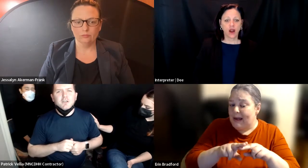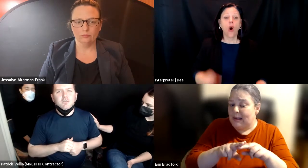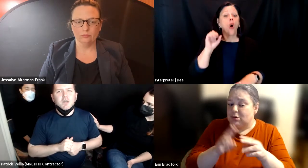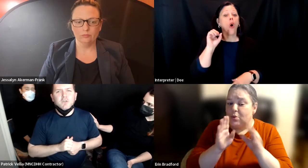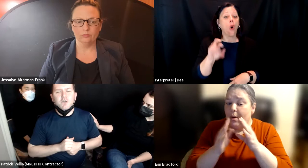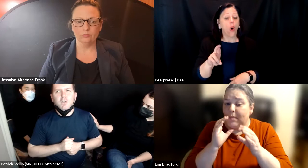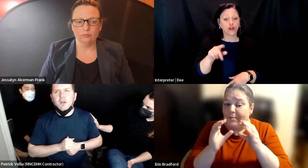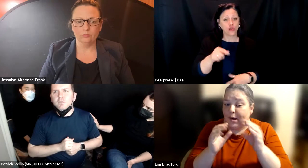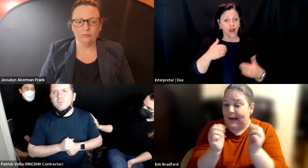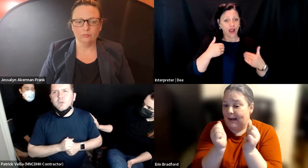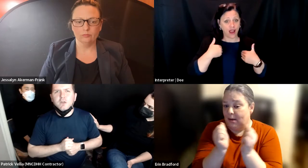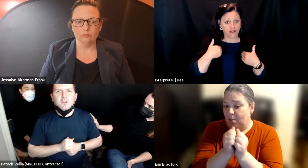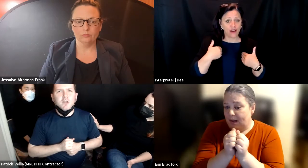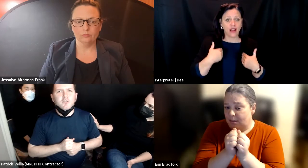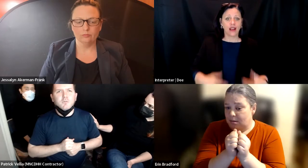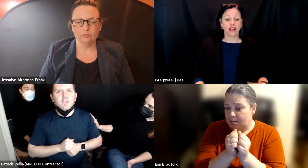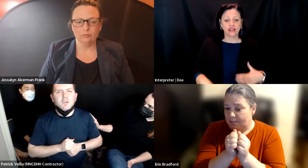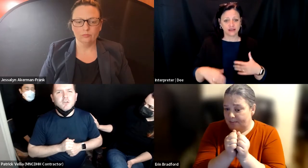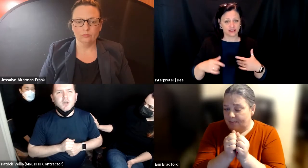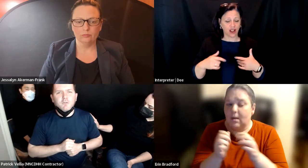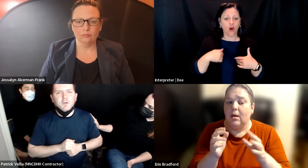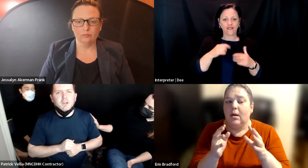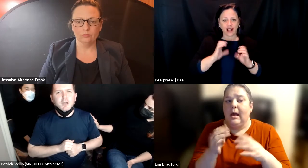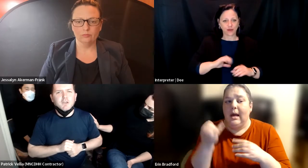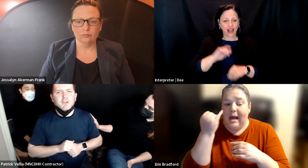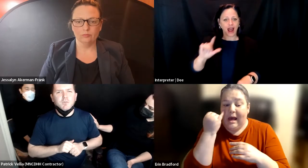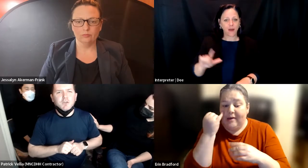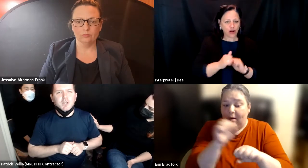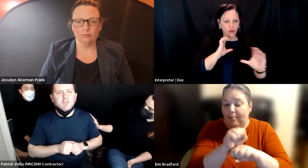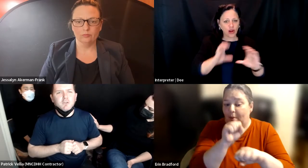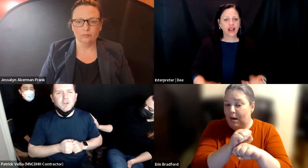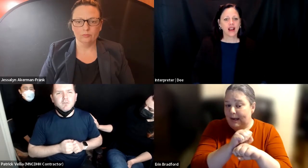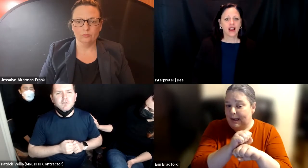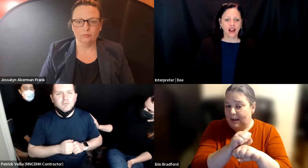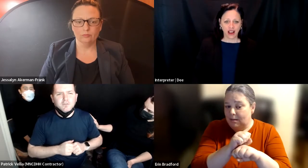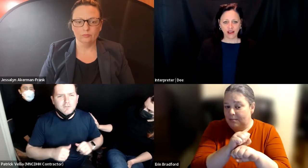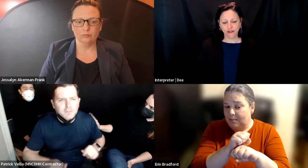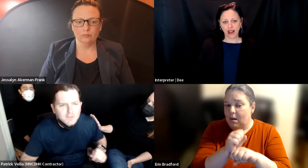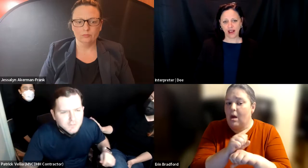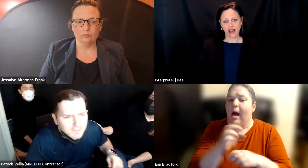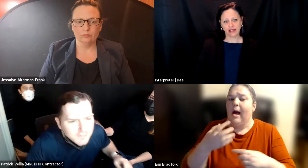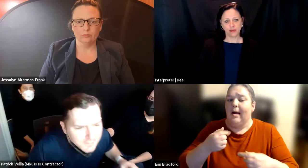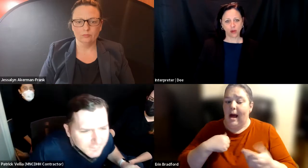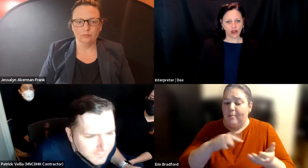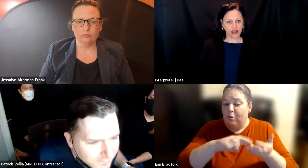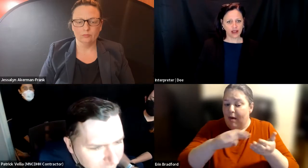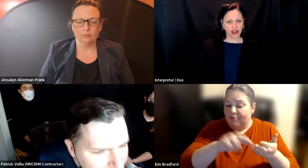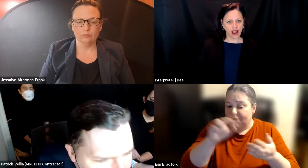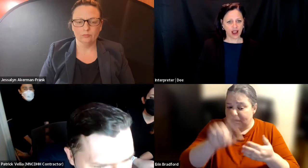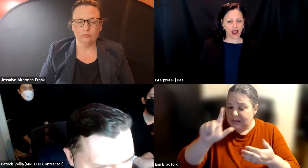Like you go to a restaurant, how do you communicate with the cashier or waiter? Or you have your customers at the library, ho how do you communicate